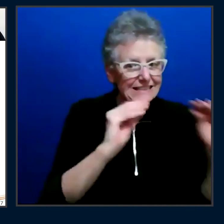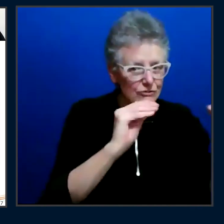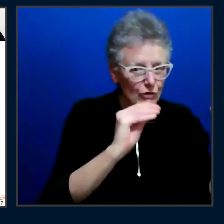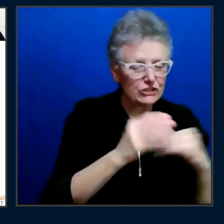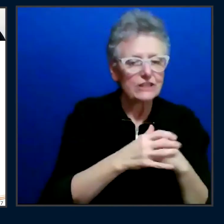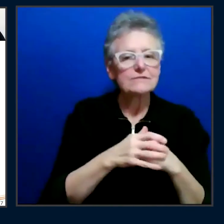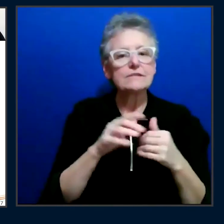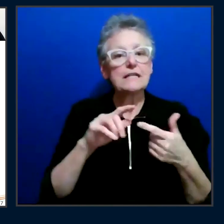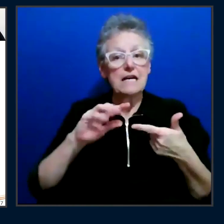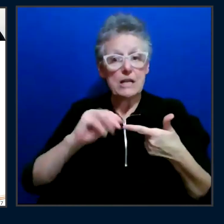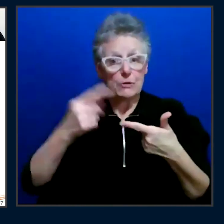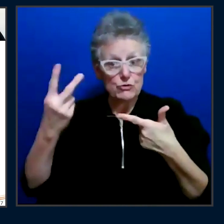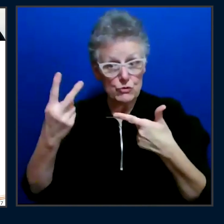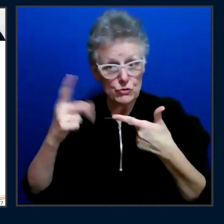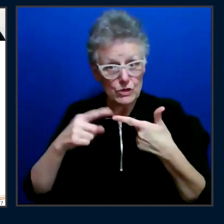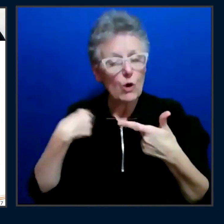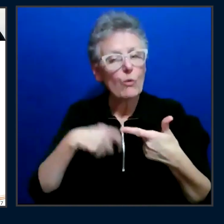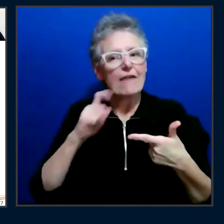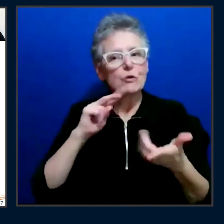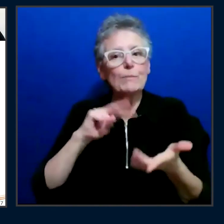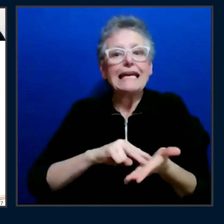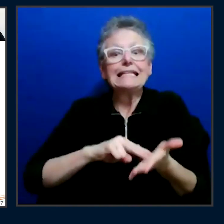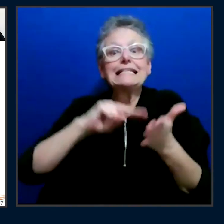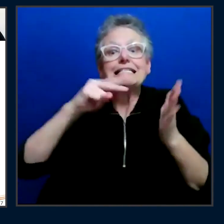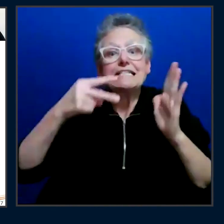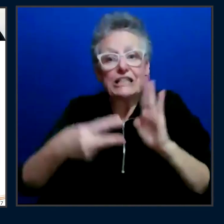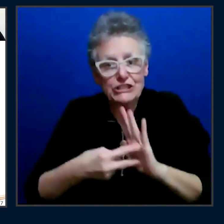Key principle number two is that we have to be intentional